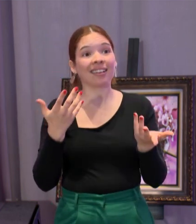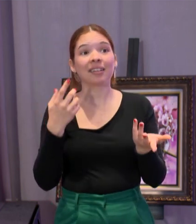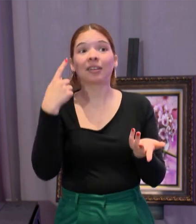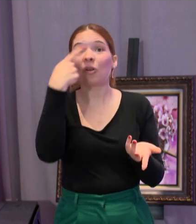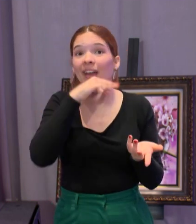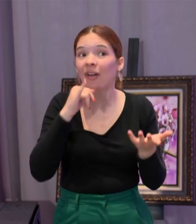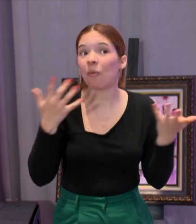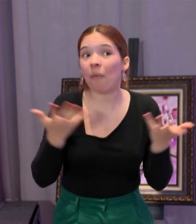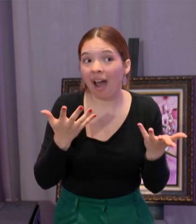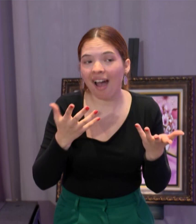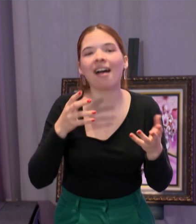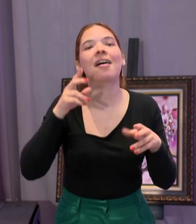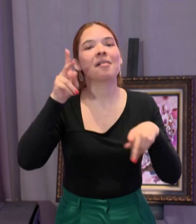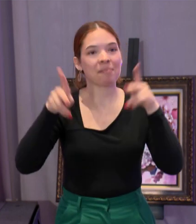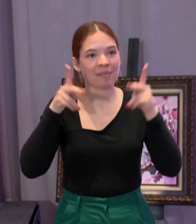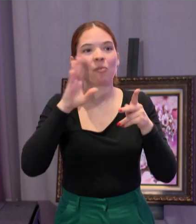THEY WANT TO COME TO WASHINGTON, D.C. AND CELEBRATE. THANK YOU.